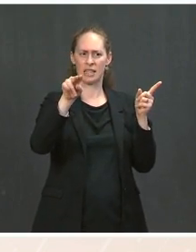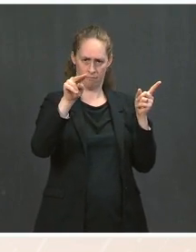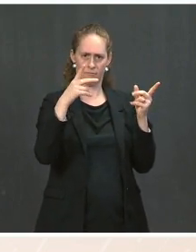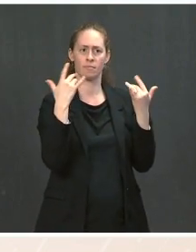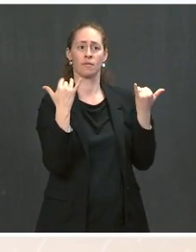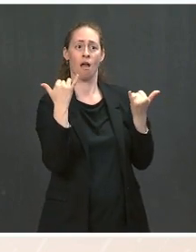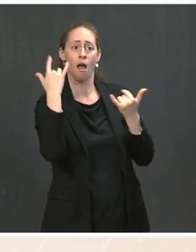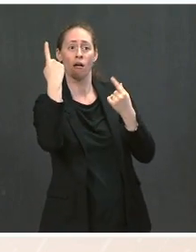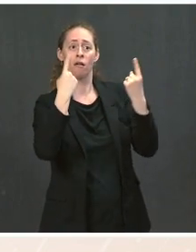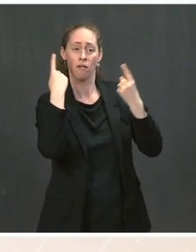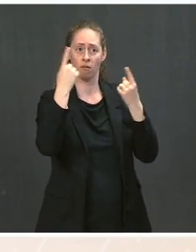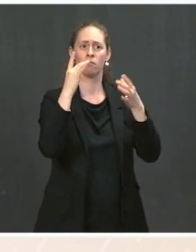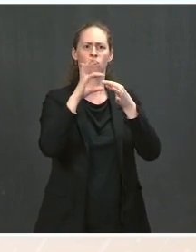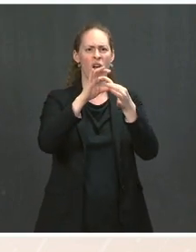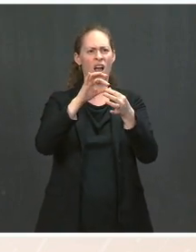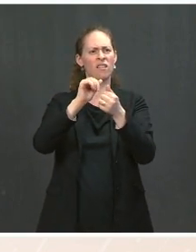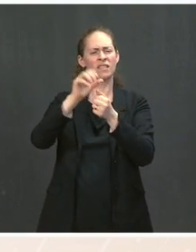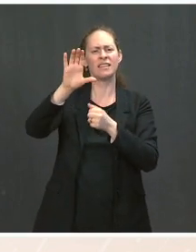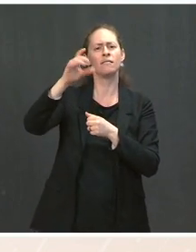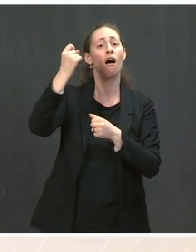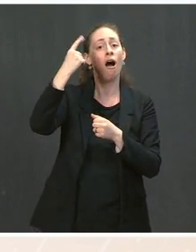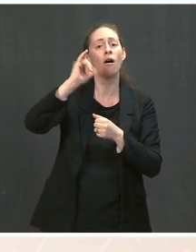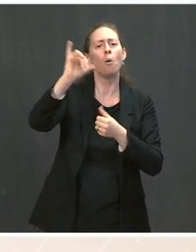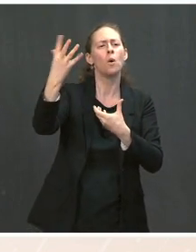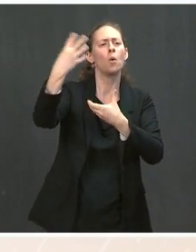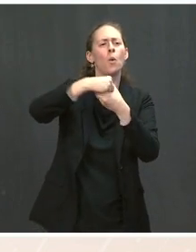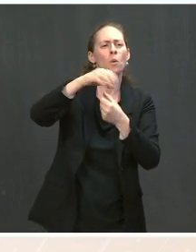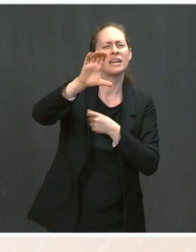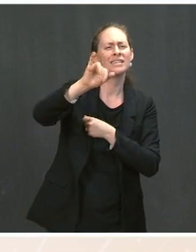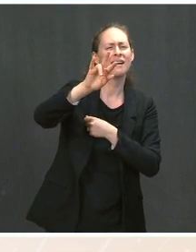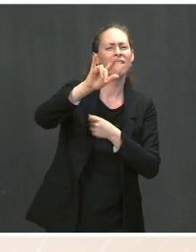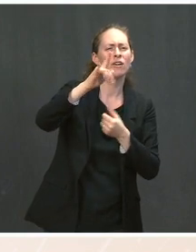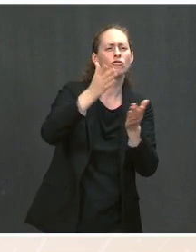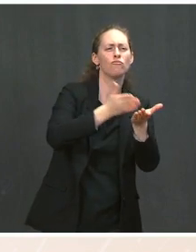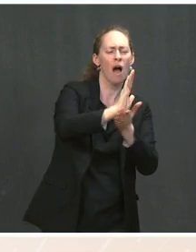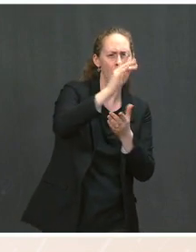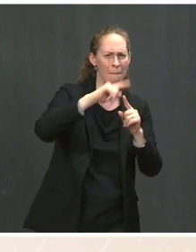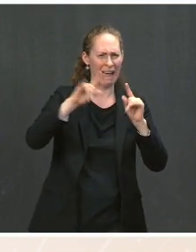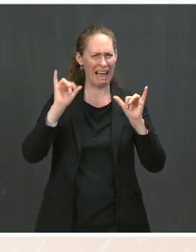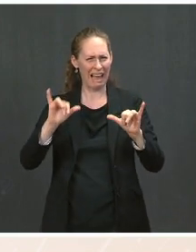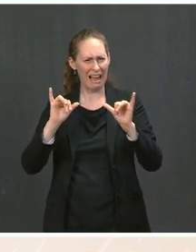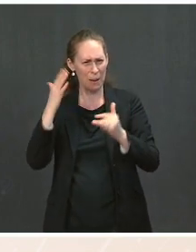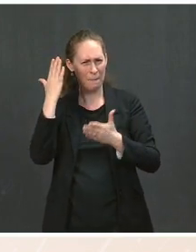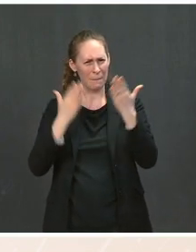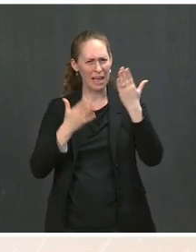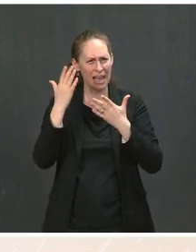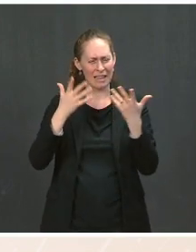it makes it harder for folks to seek treatment and sort of replicates the "War on Drugs"